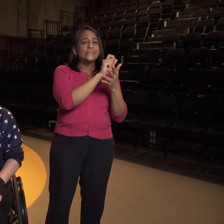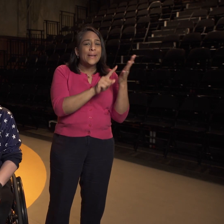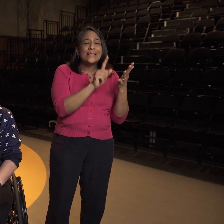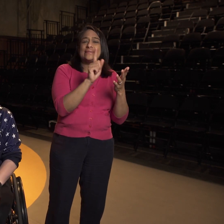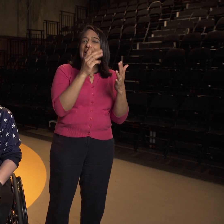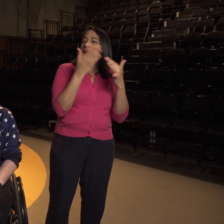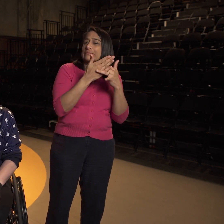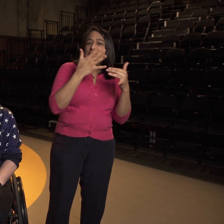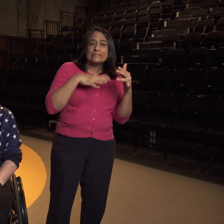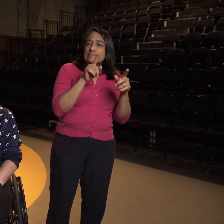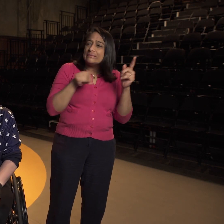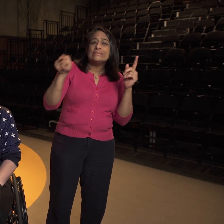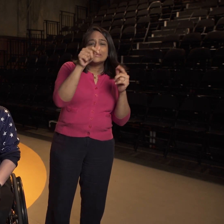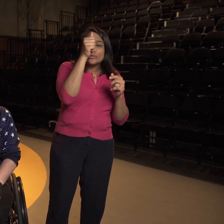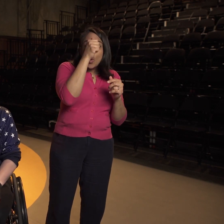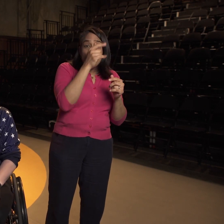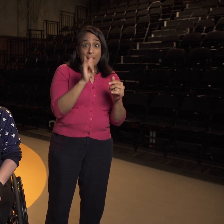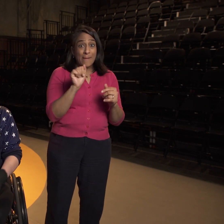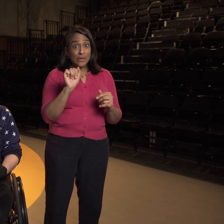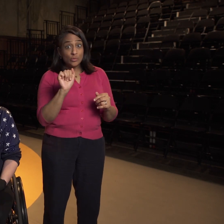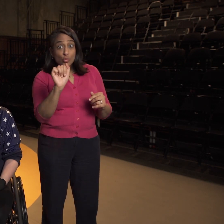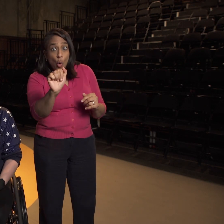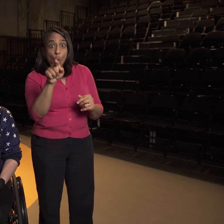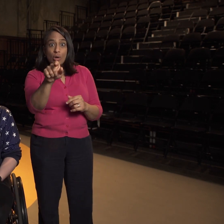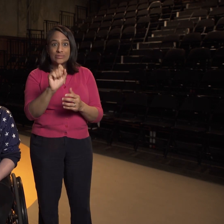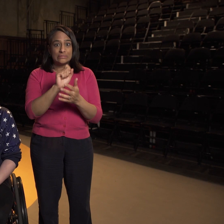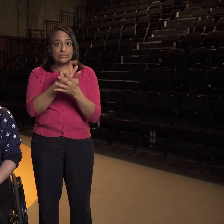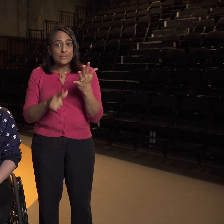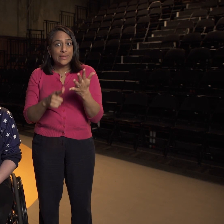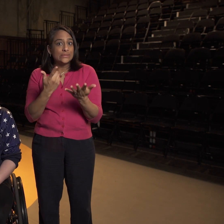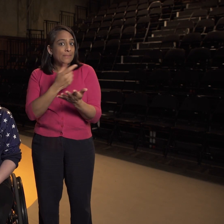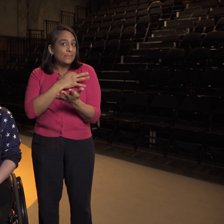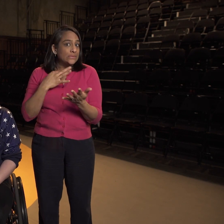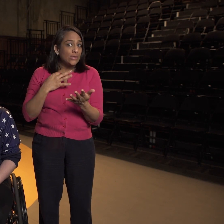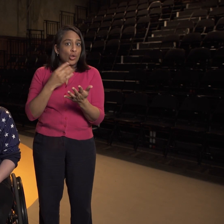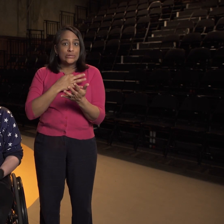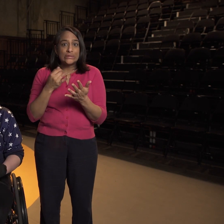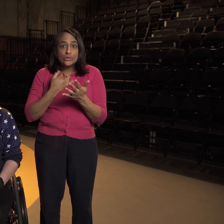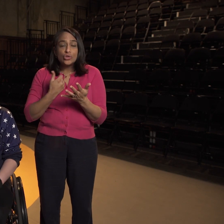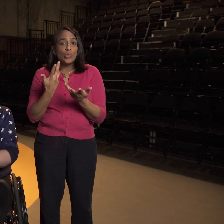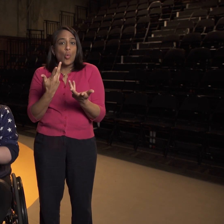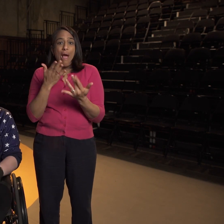with access needs around certain impairments. biscuit This doesn’t necessarily guarantee they will be